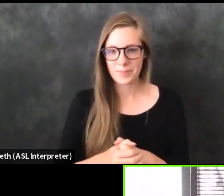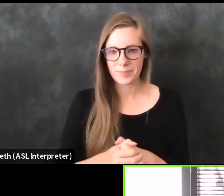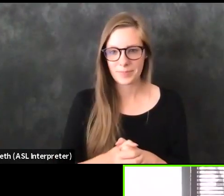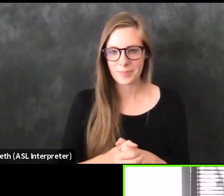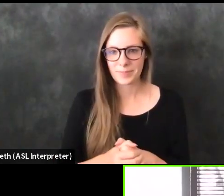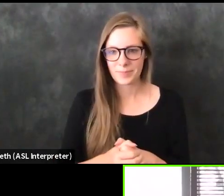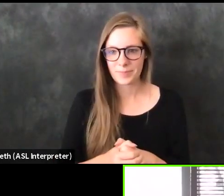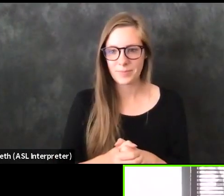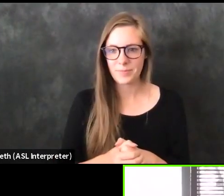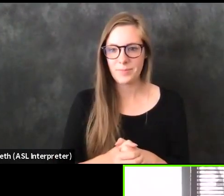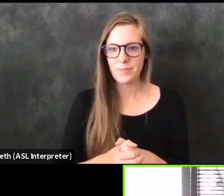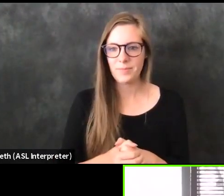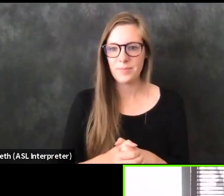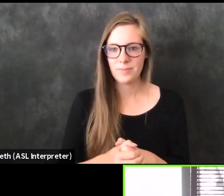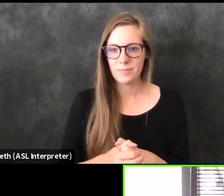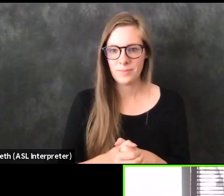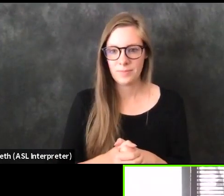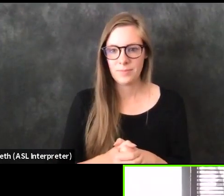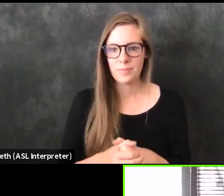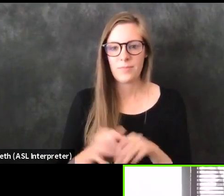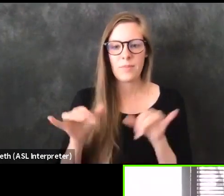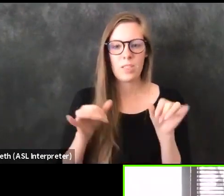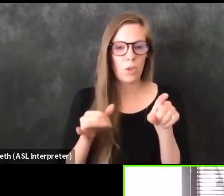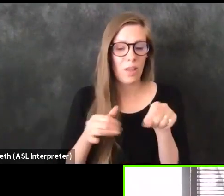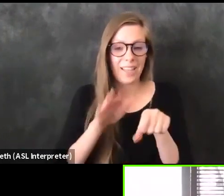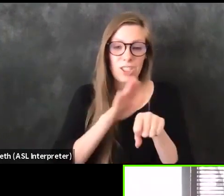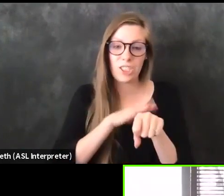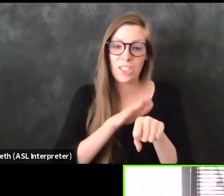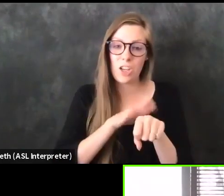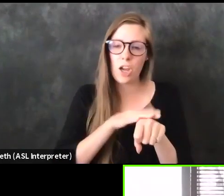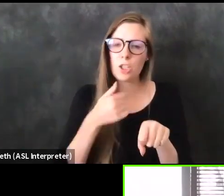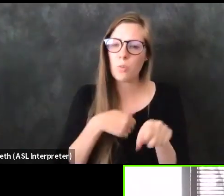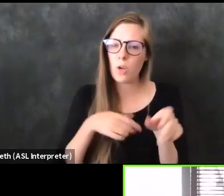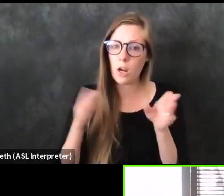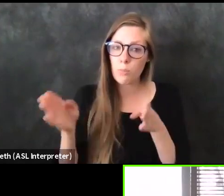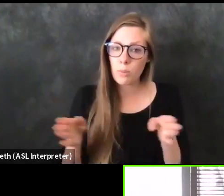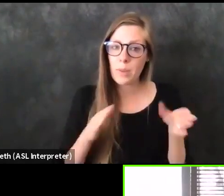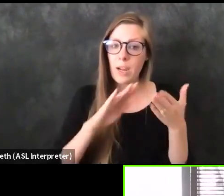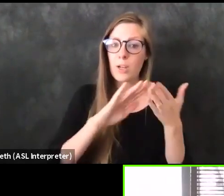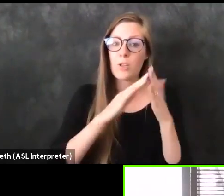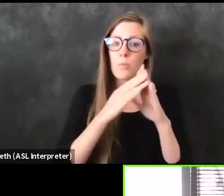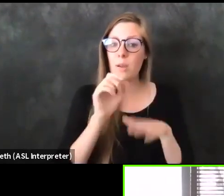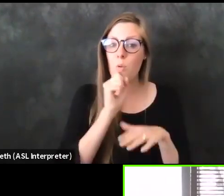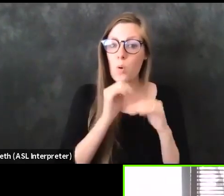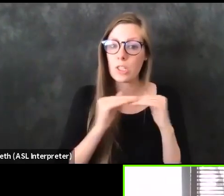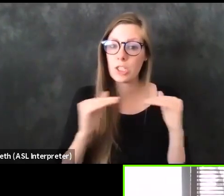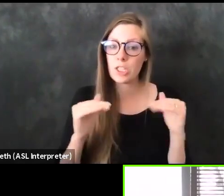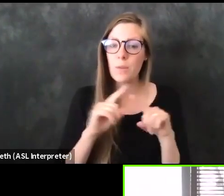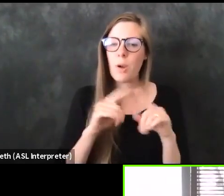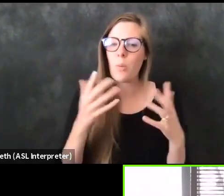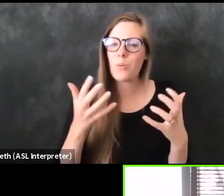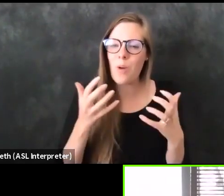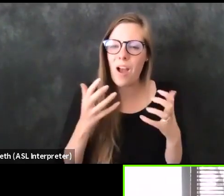So what's the answer, Gorin cautioned, We are preparing to move into the orange tier, but we want to do this safely and